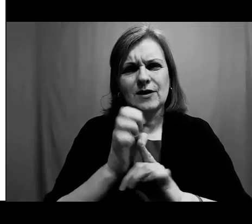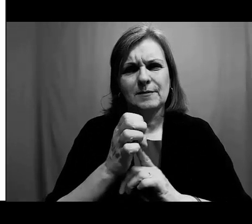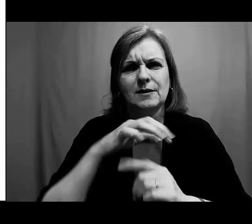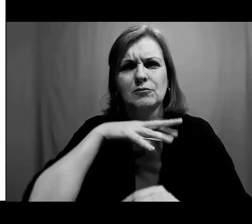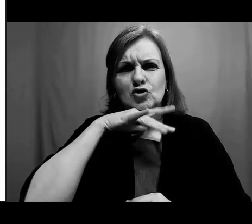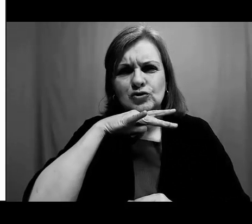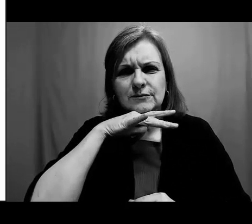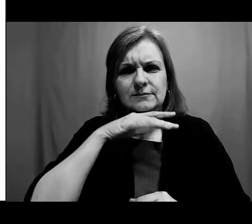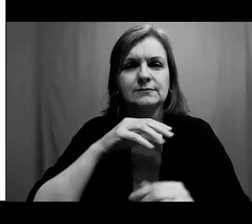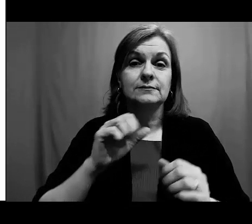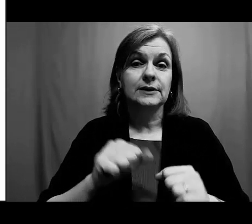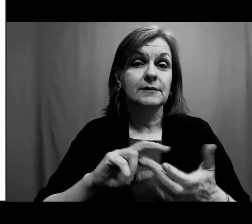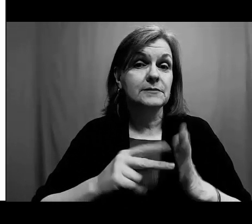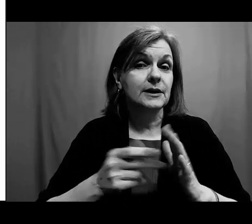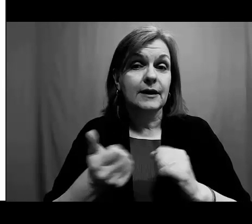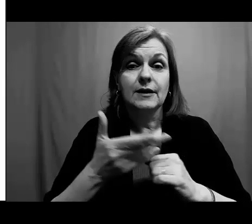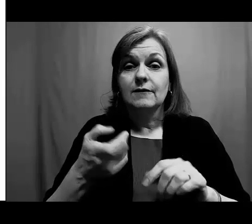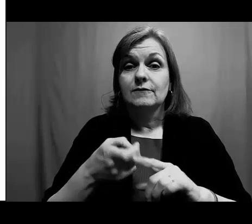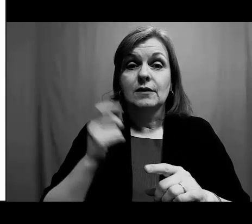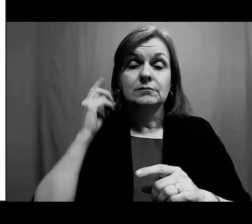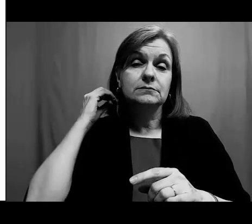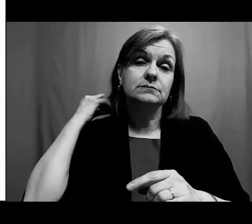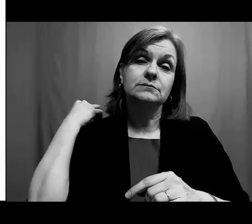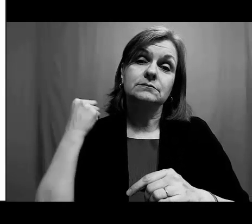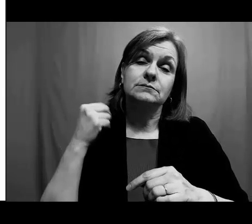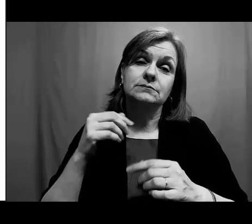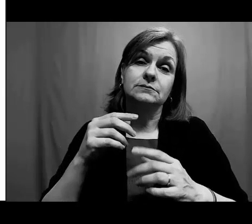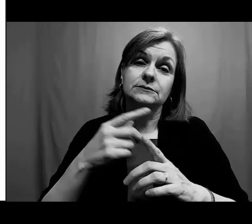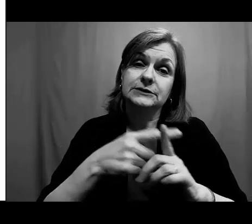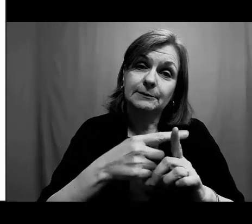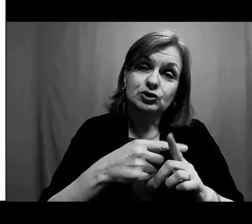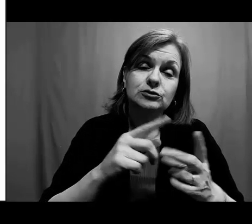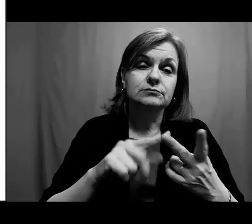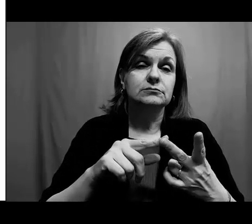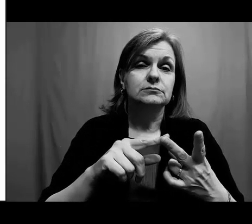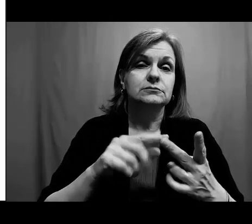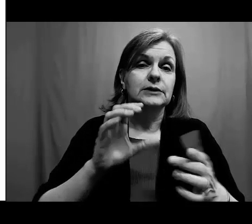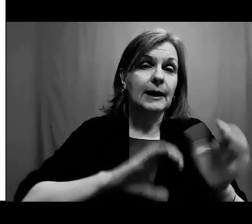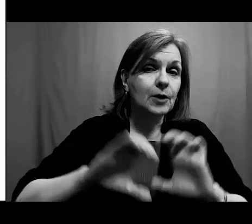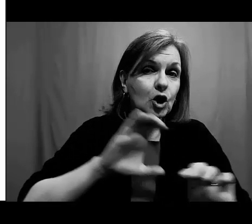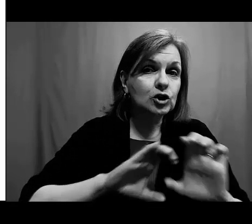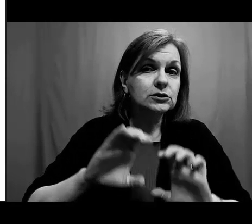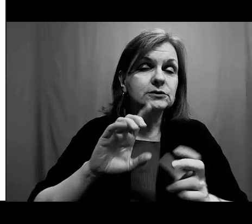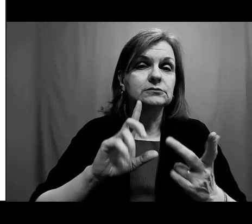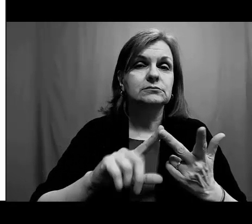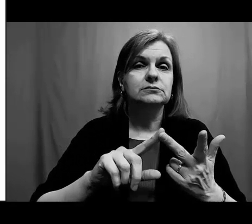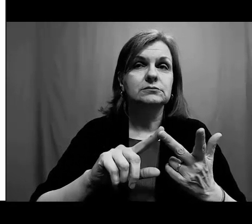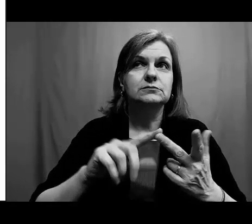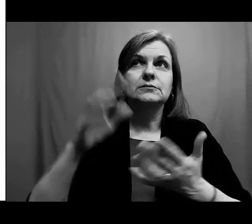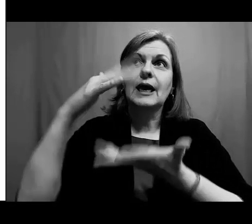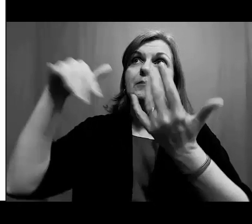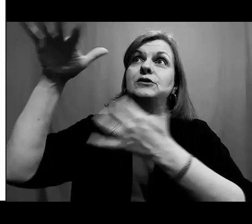environmental pollution can be anything from temperatures to chemicals to changes in